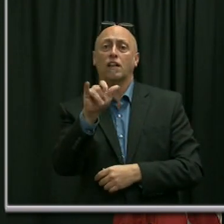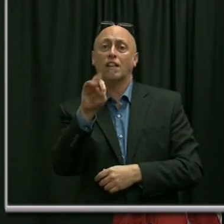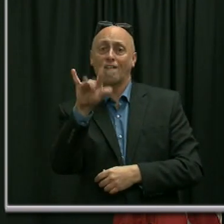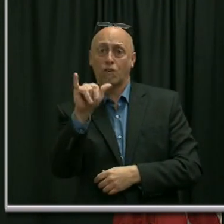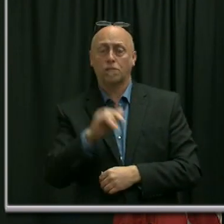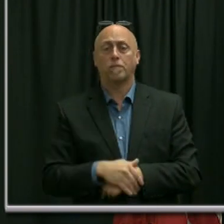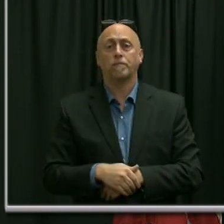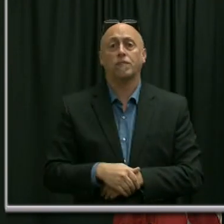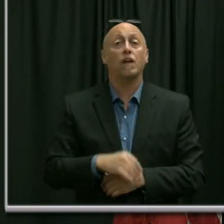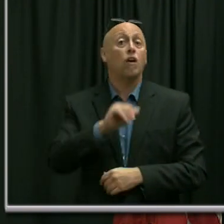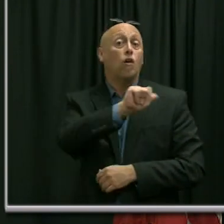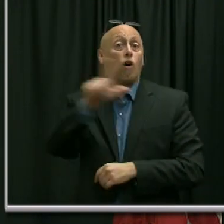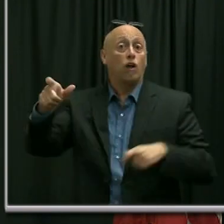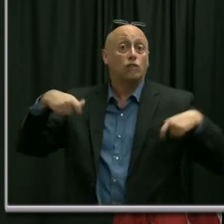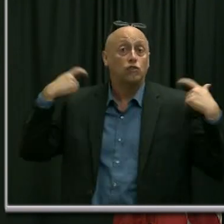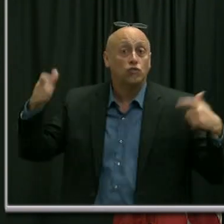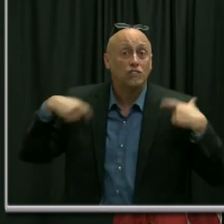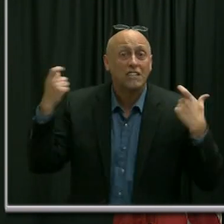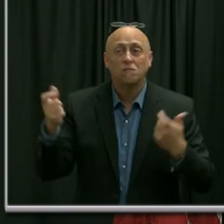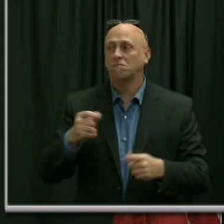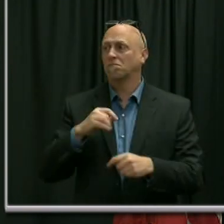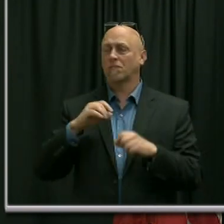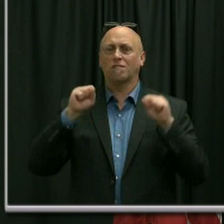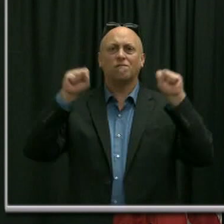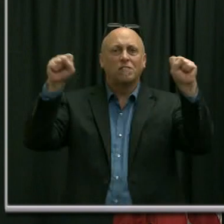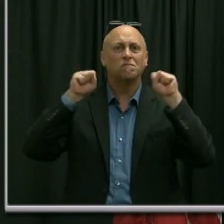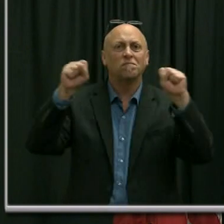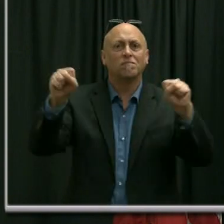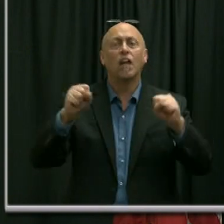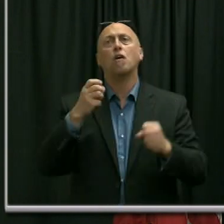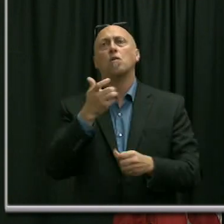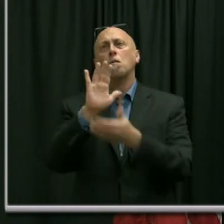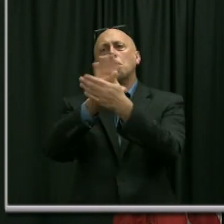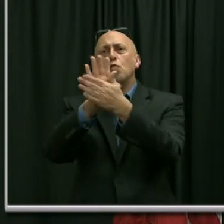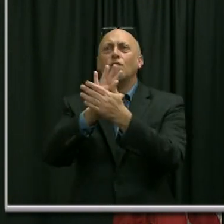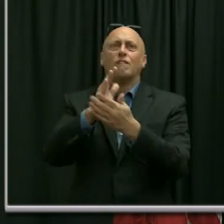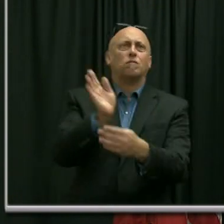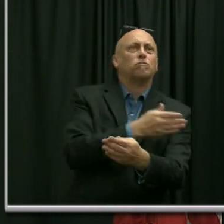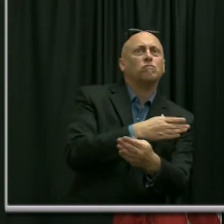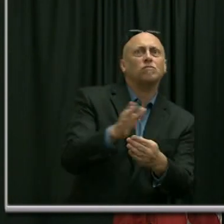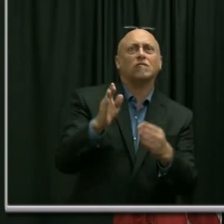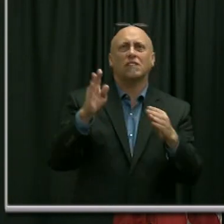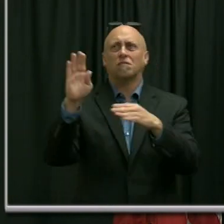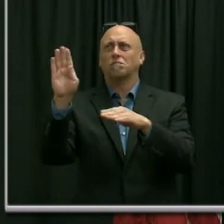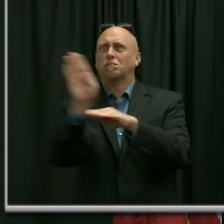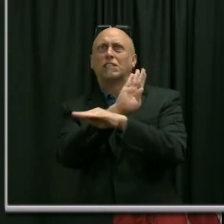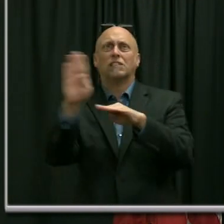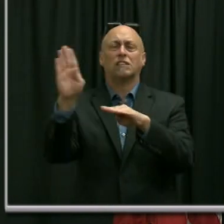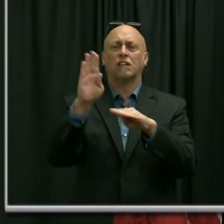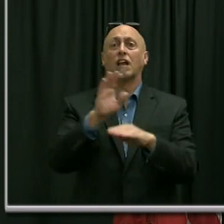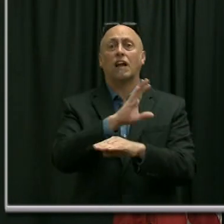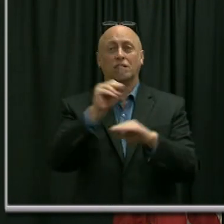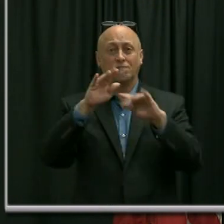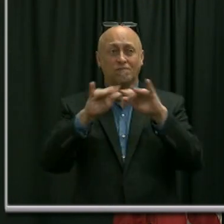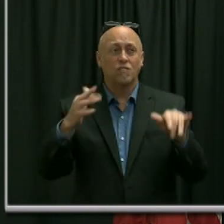ONSITE ACTIVITIES AND HOSPITALITY EDUCATIONAL FITNESS